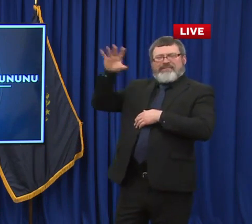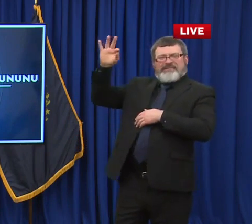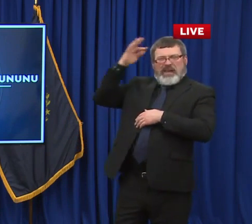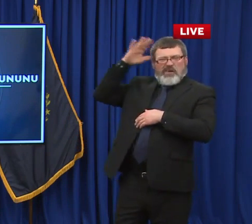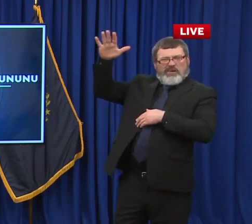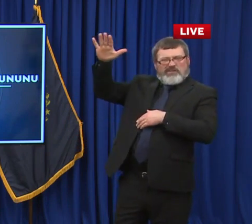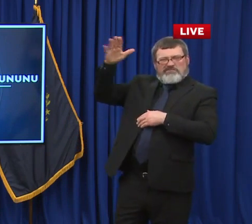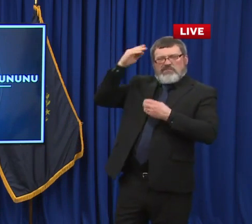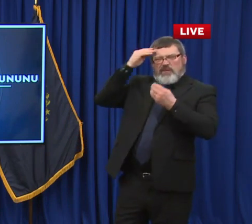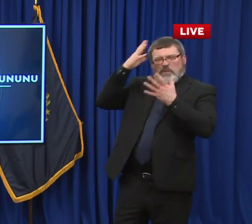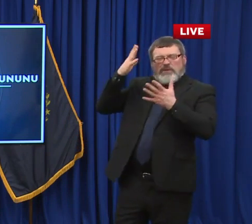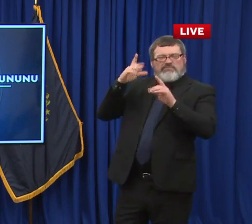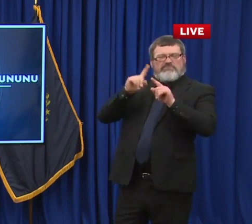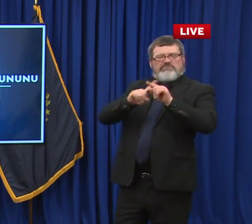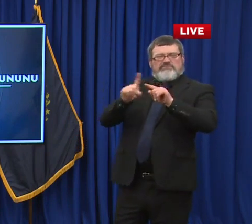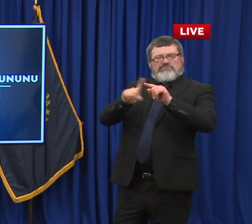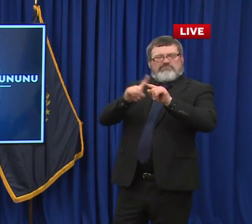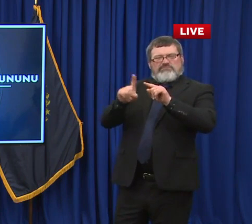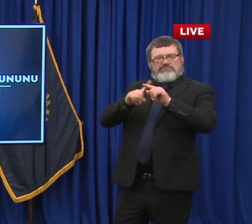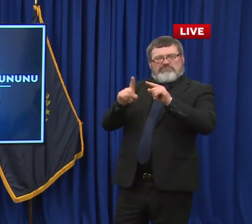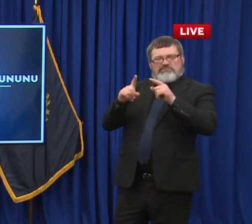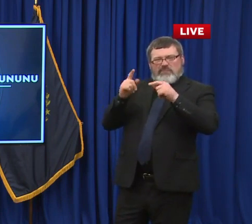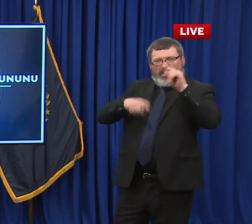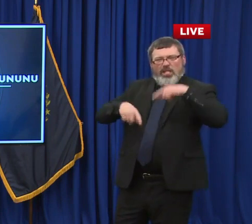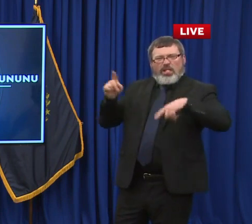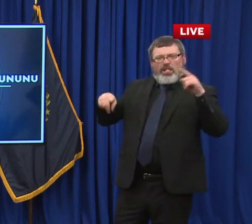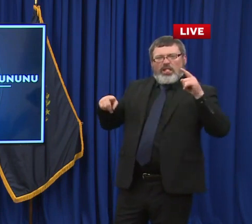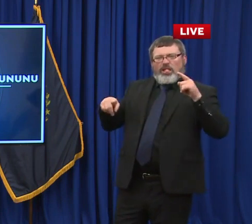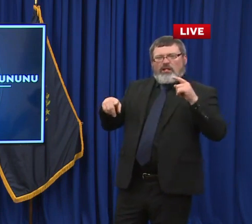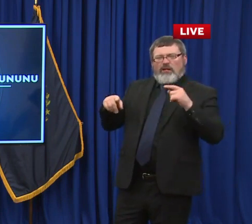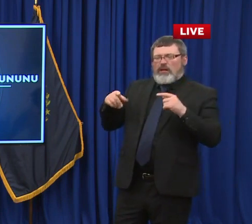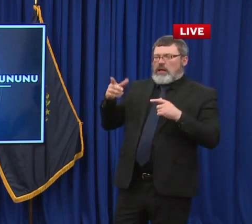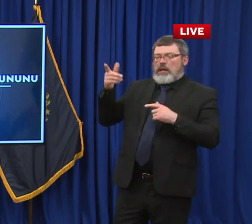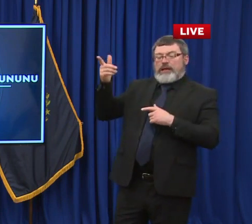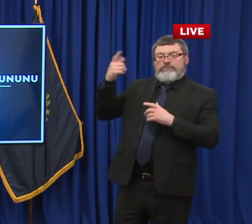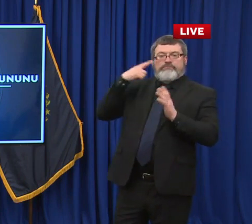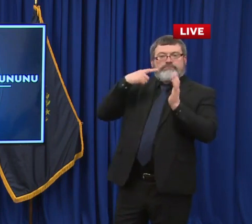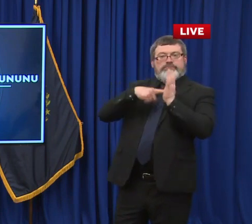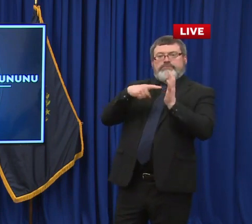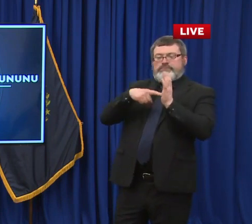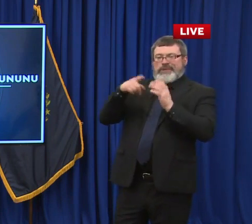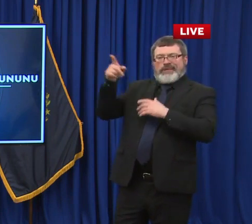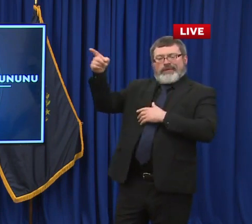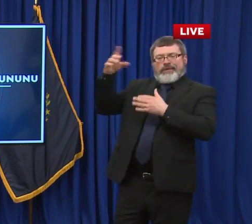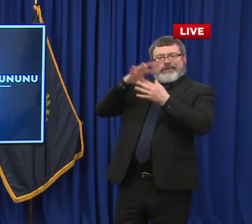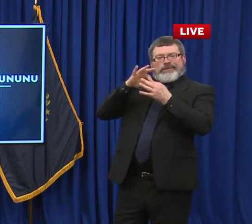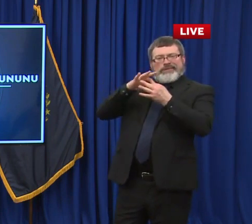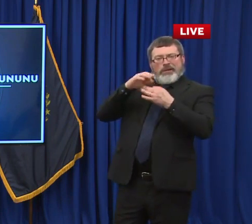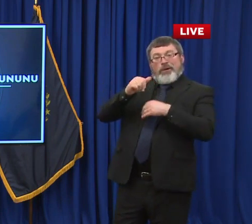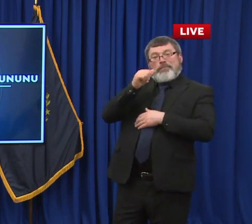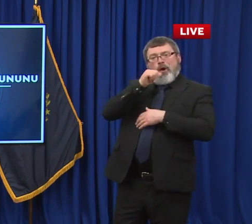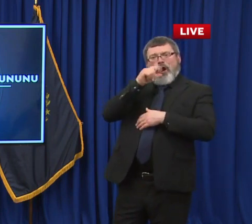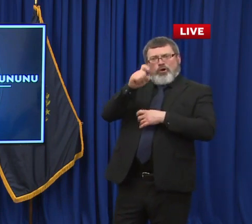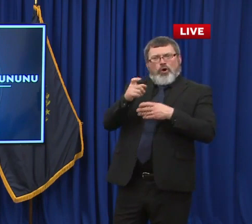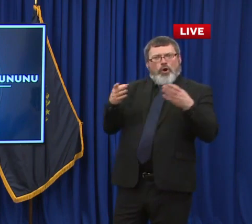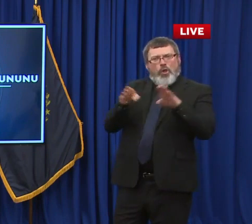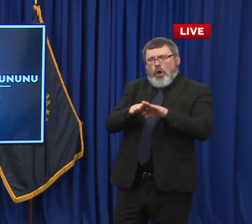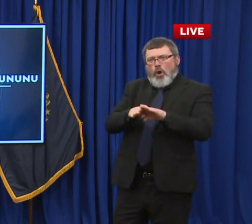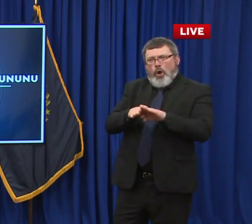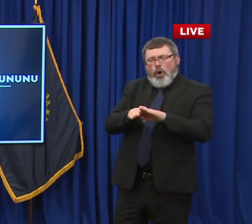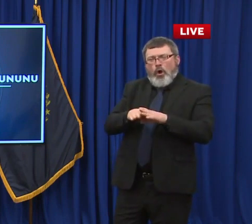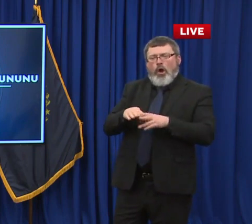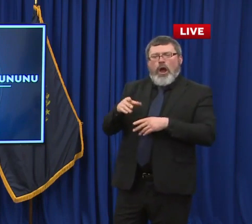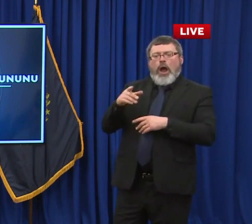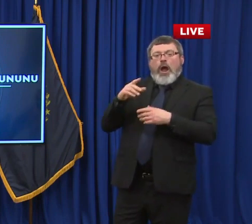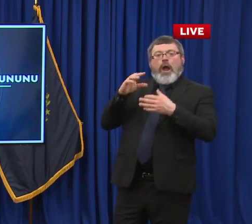THERE HAS BEEN MIXED INFORMATION COMING FROM VETTER US -- VARIOUS FEDER GOVERNMENT S.